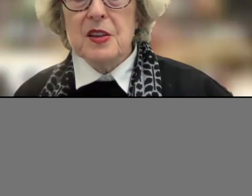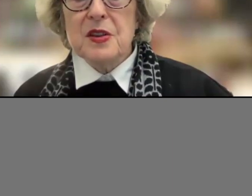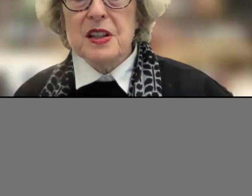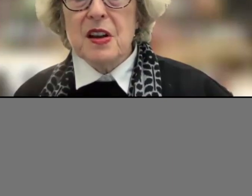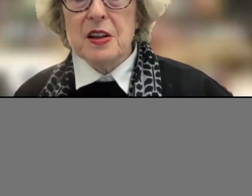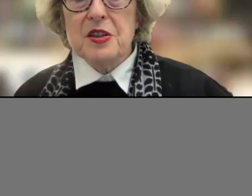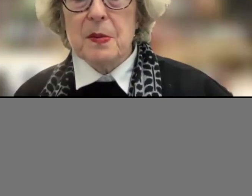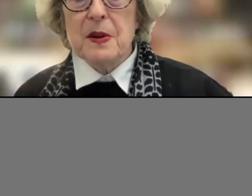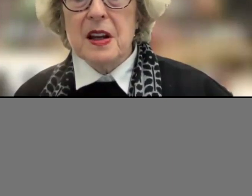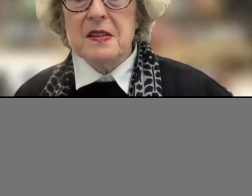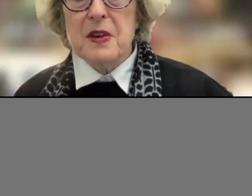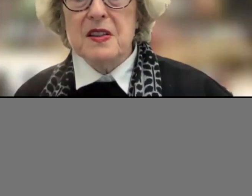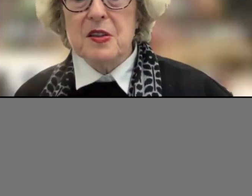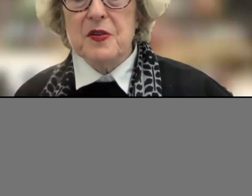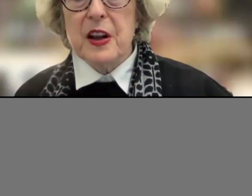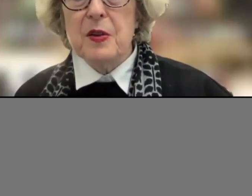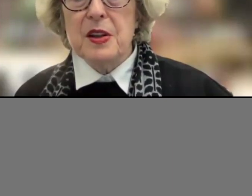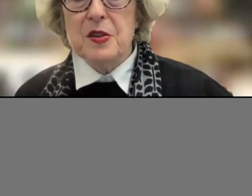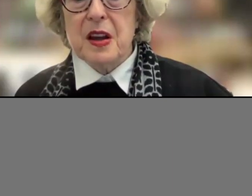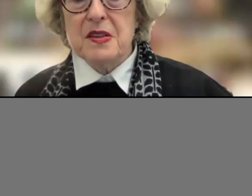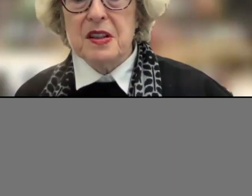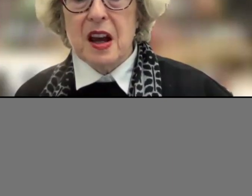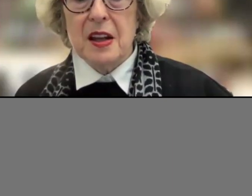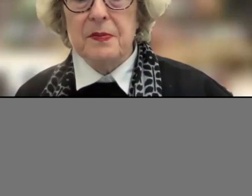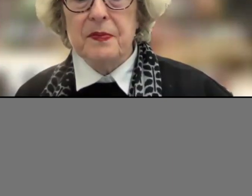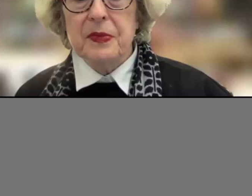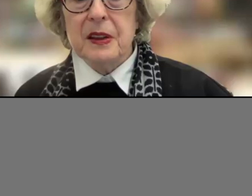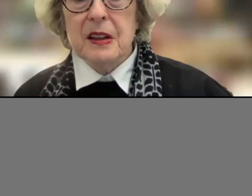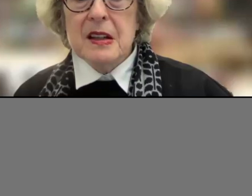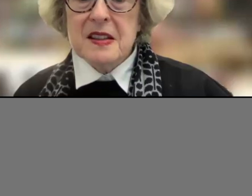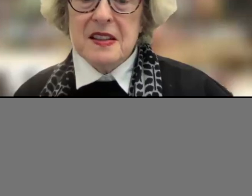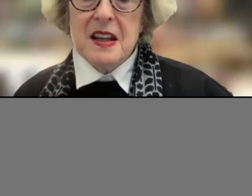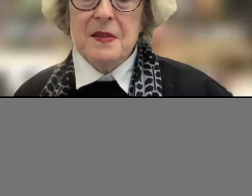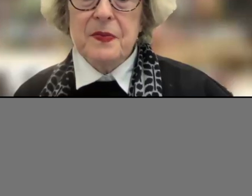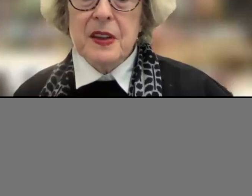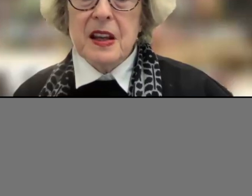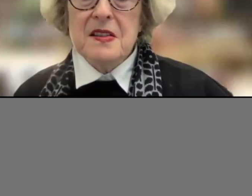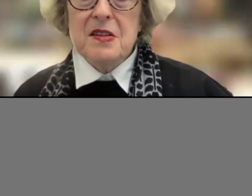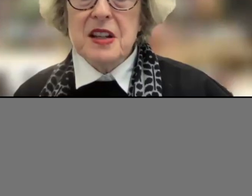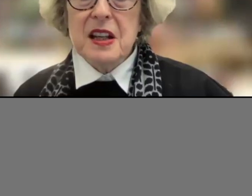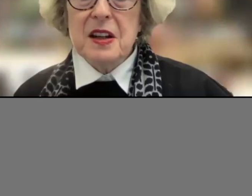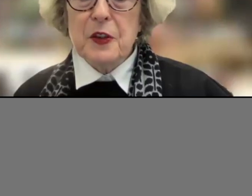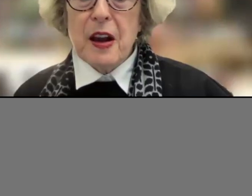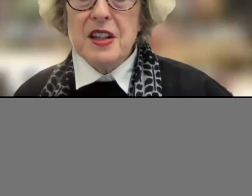in Trinity College Dublin as a research fellow in 2009. Since then, he has undertaken a variety